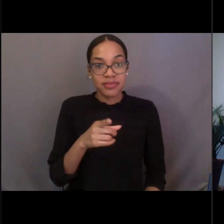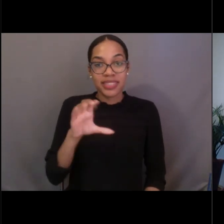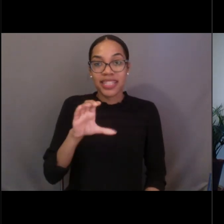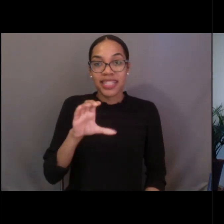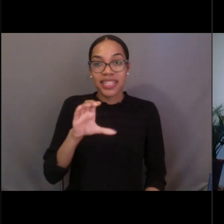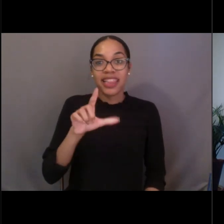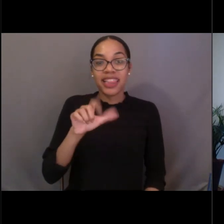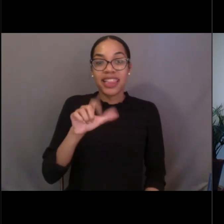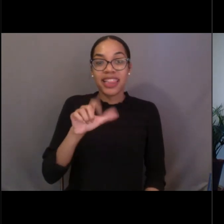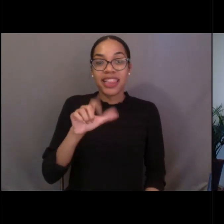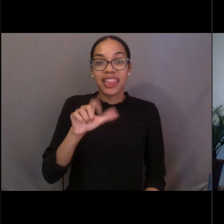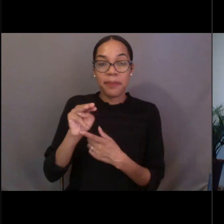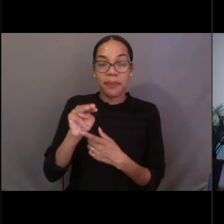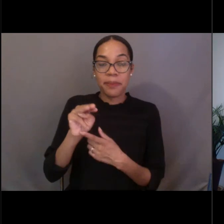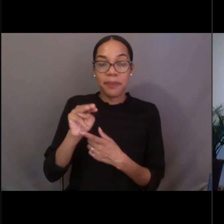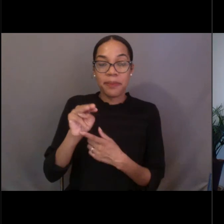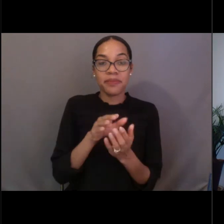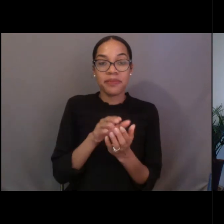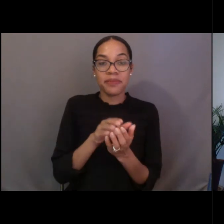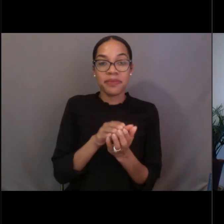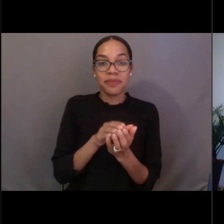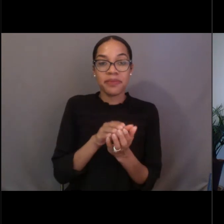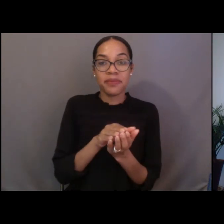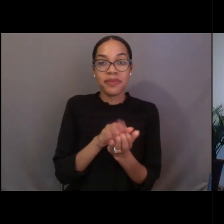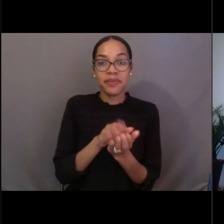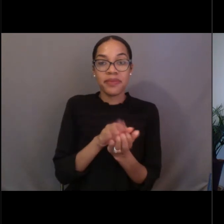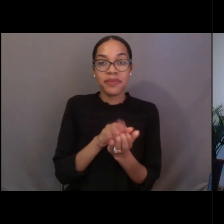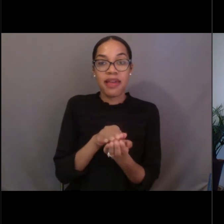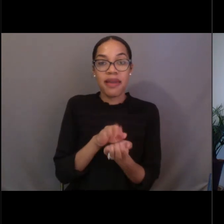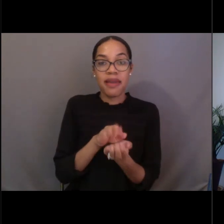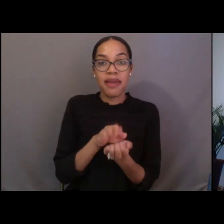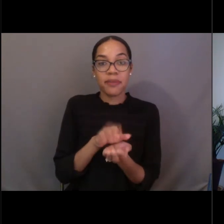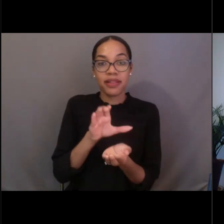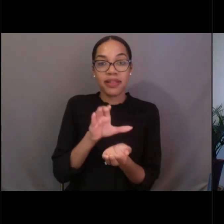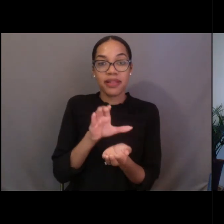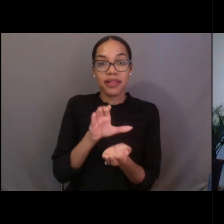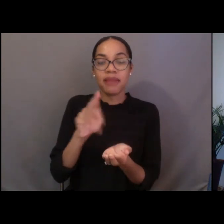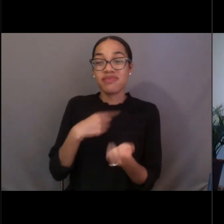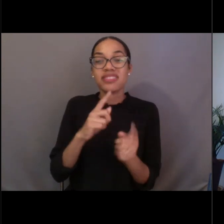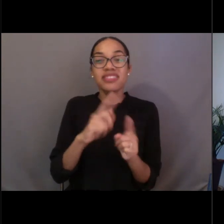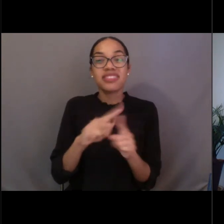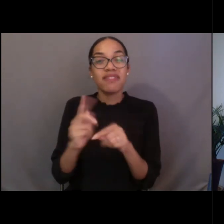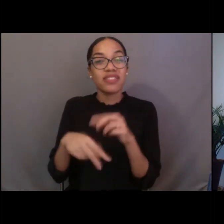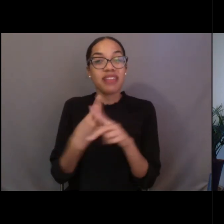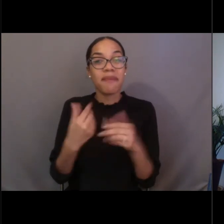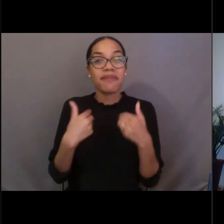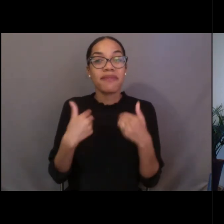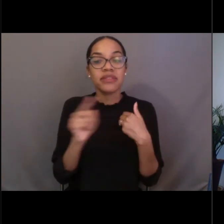And you were right, someone mentioned that, there are many different types of clams, but they're grouped together.